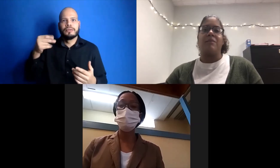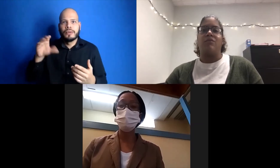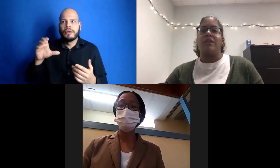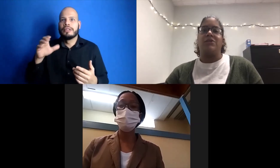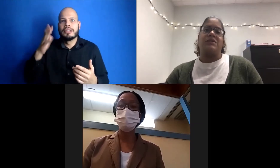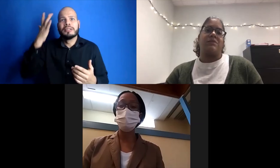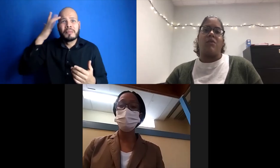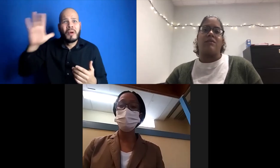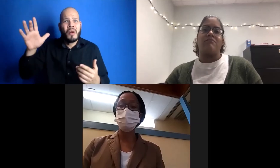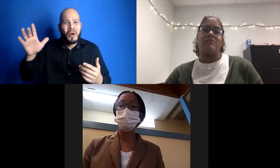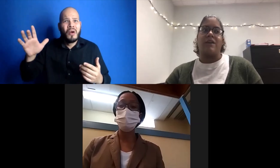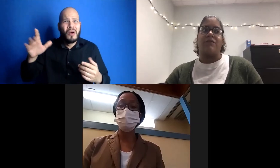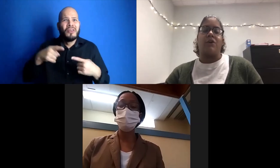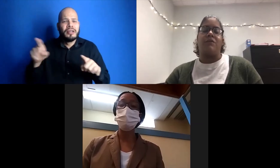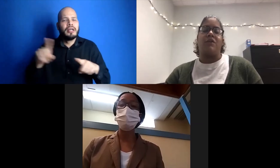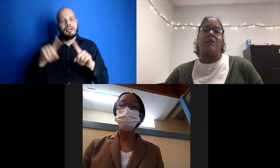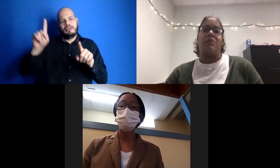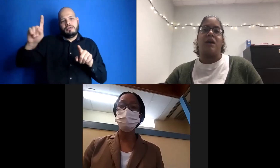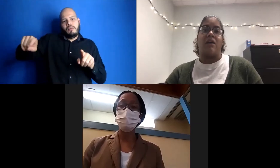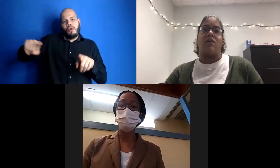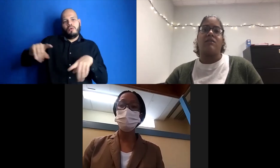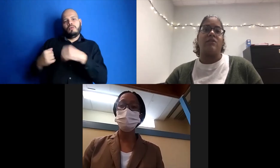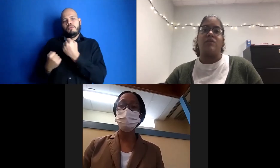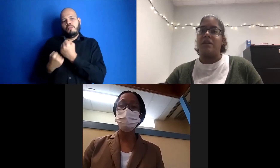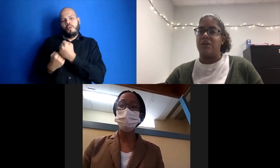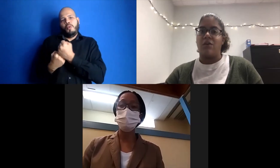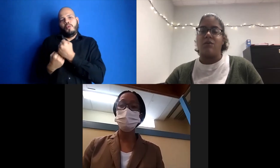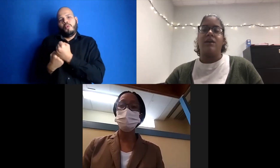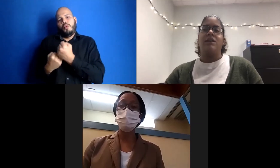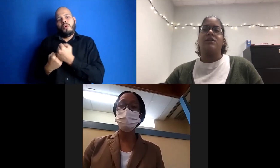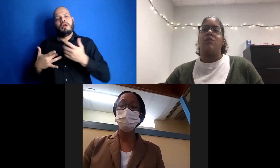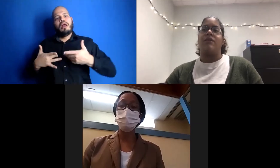really don't support deaf and hard of hearing people at all they really don't so I want them to